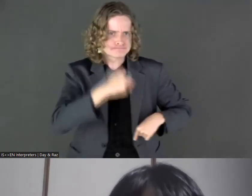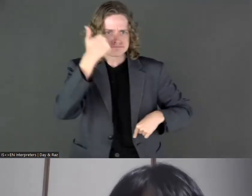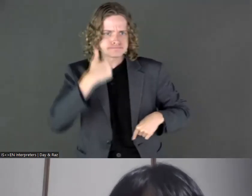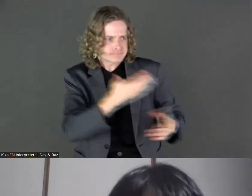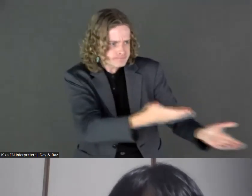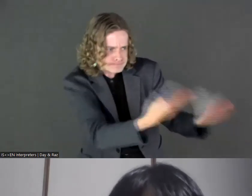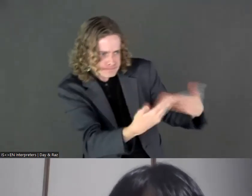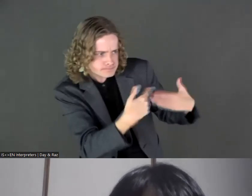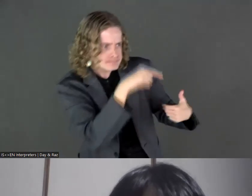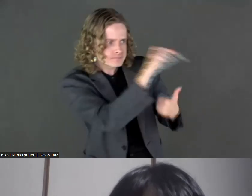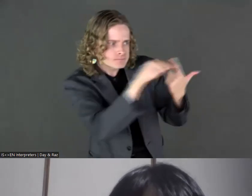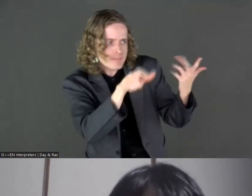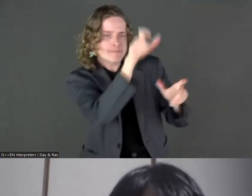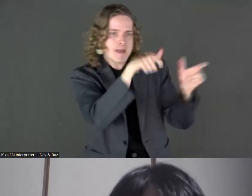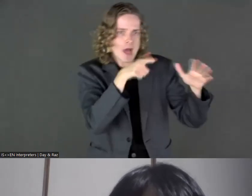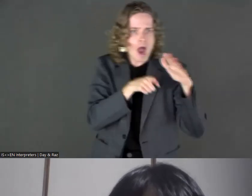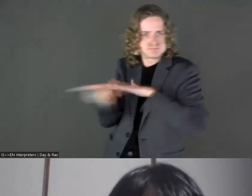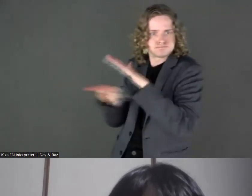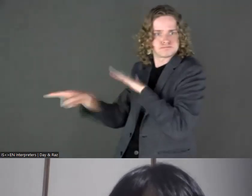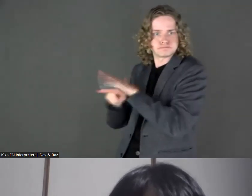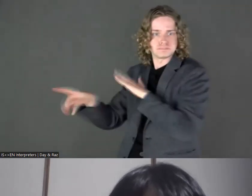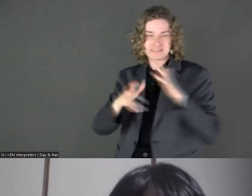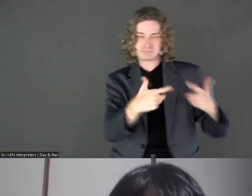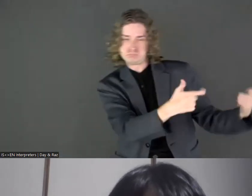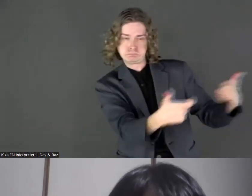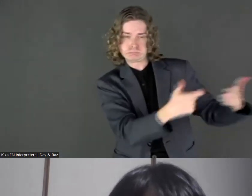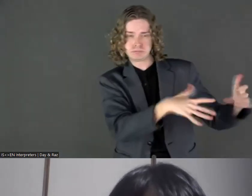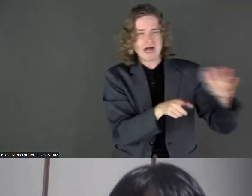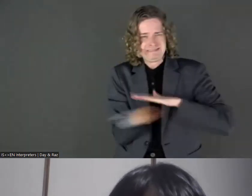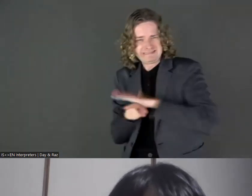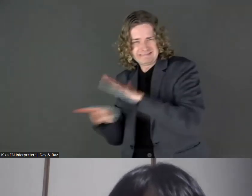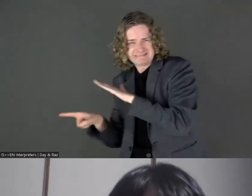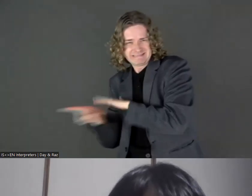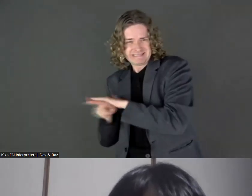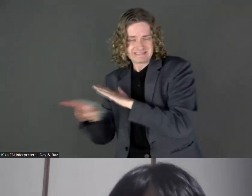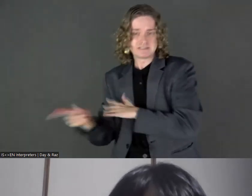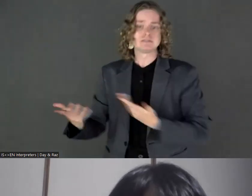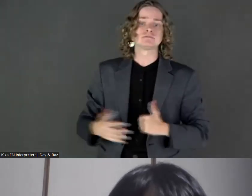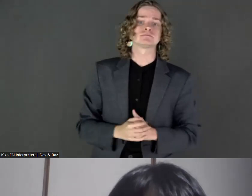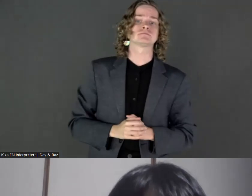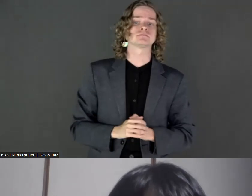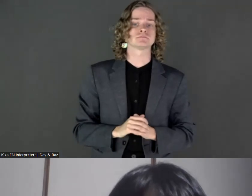Republic of Moldova because of the war, either to leave on the territory of the Republic of